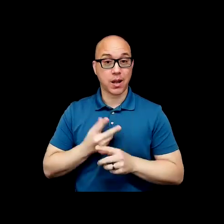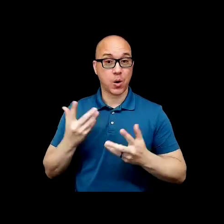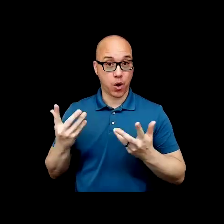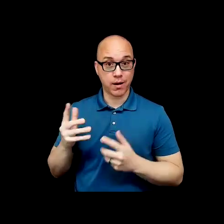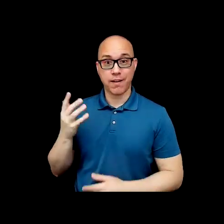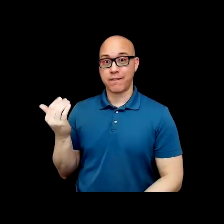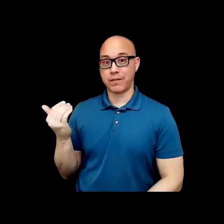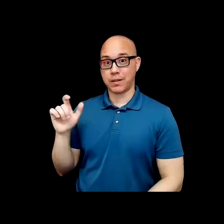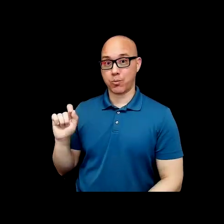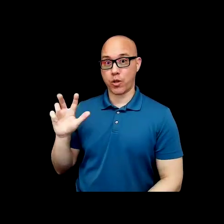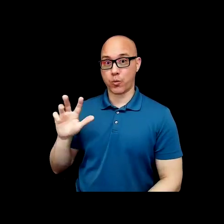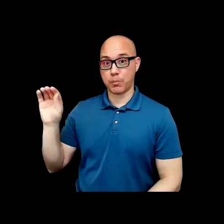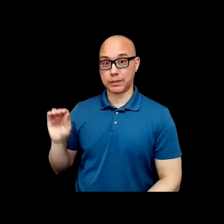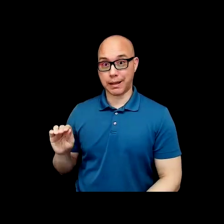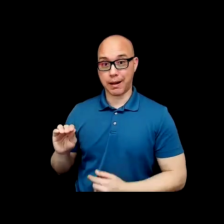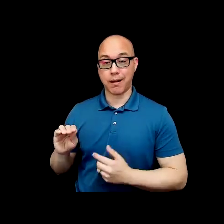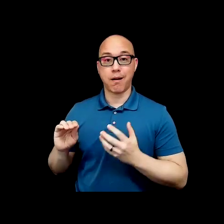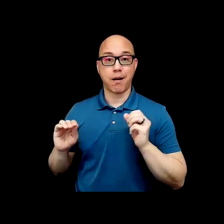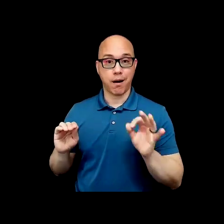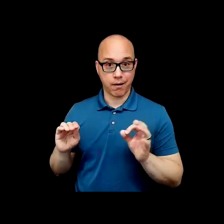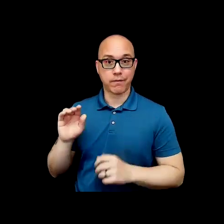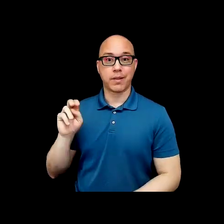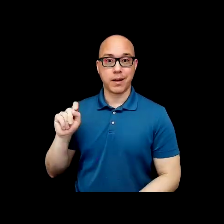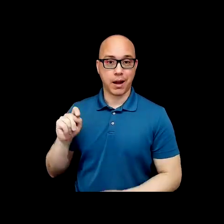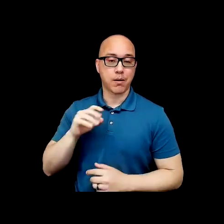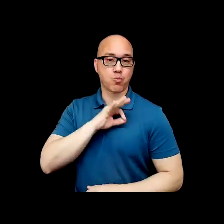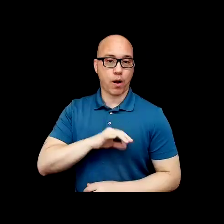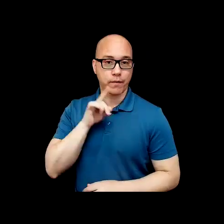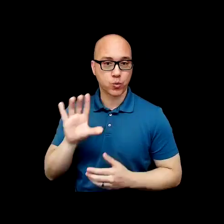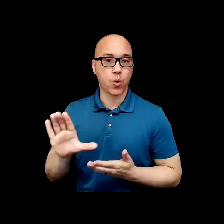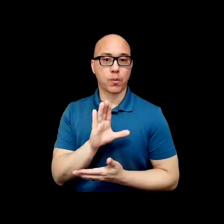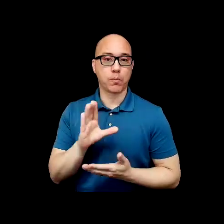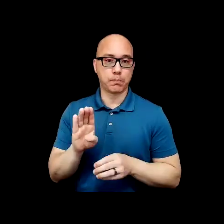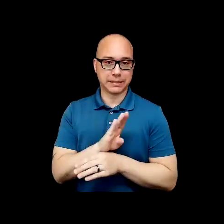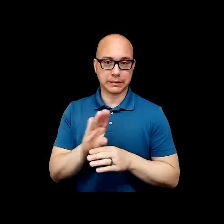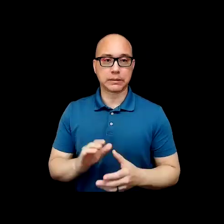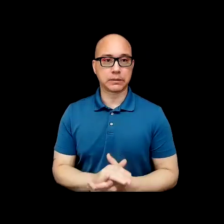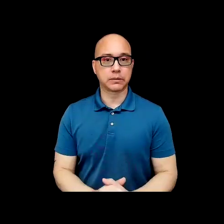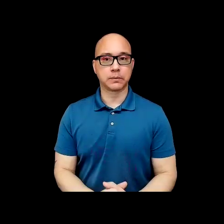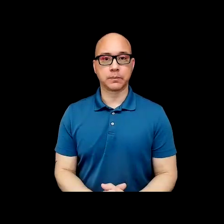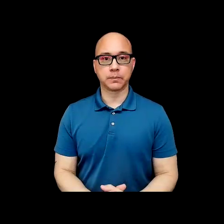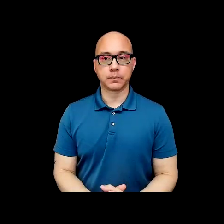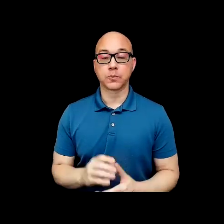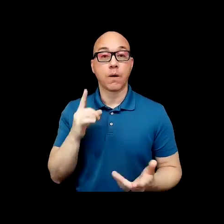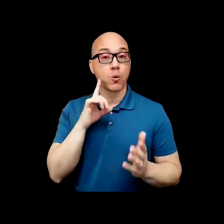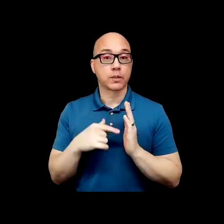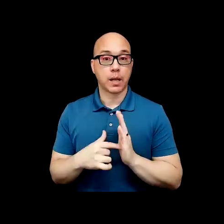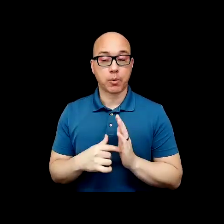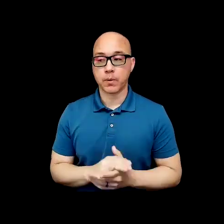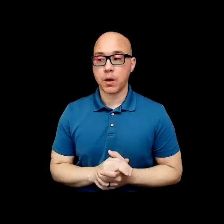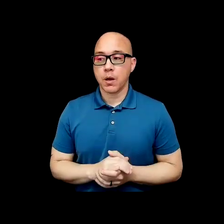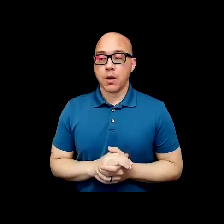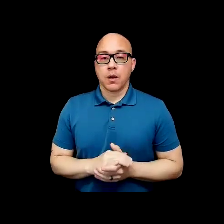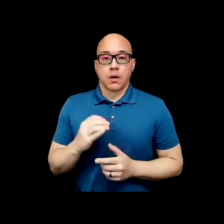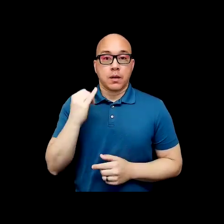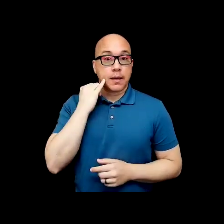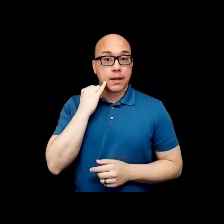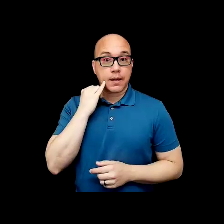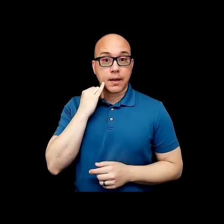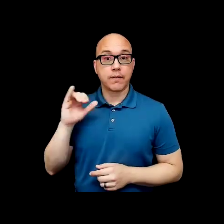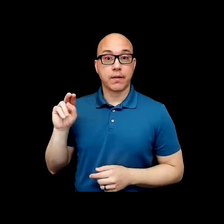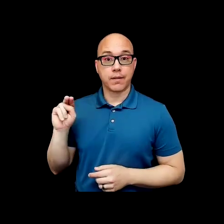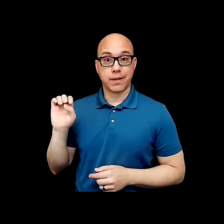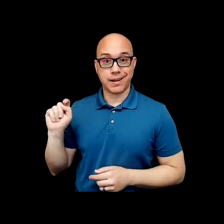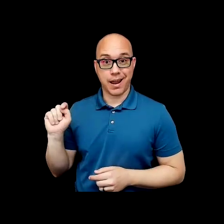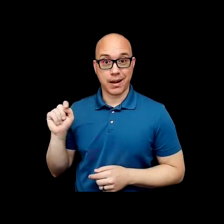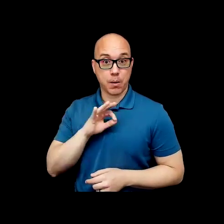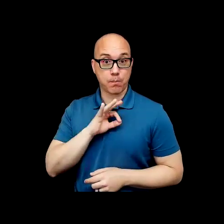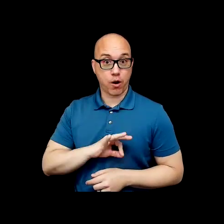the Net Profits from your business. For example, if your Net Profit from your business is $10,000,